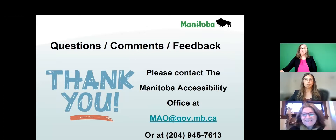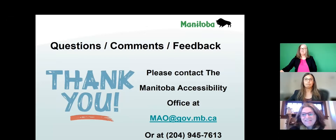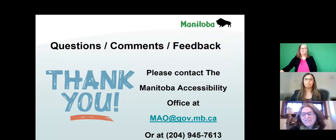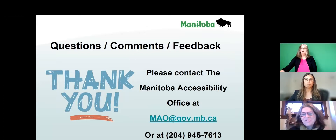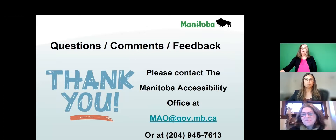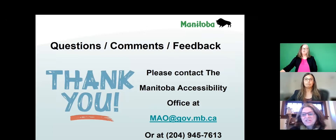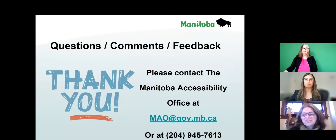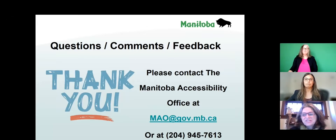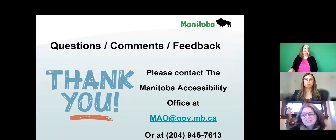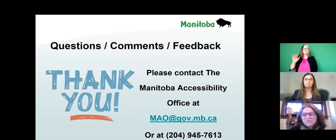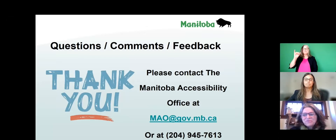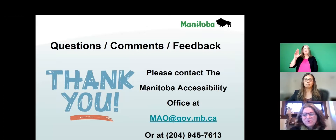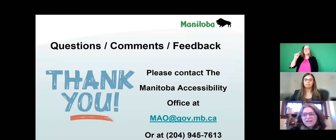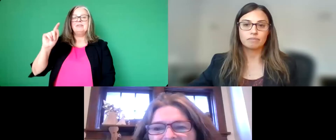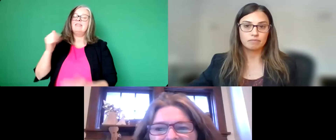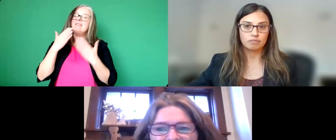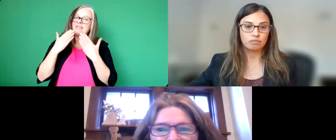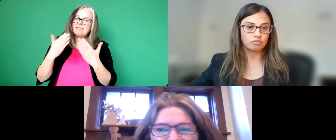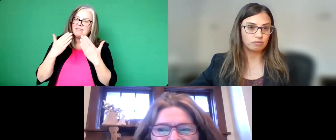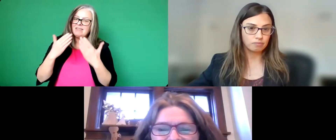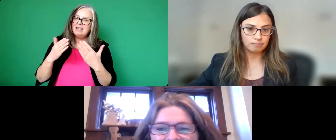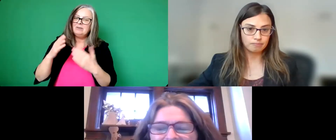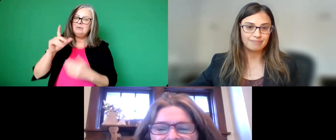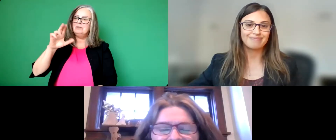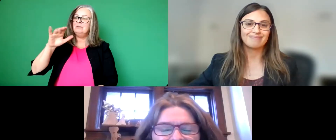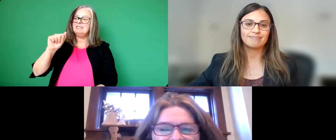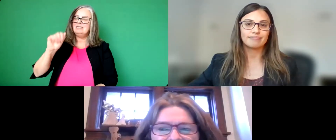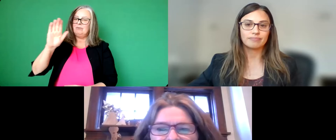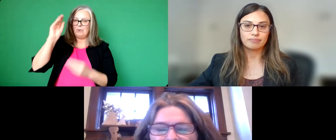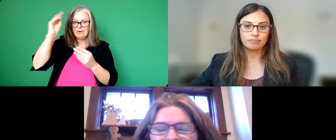thank you very much lucia for adding that information and i'll just add one thing